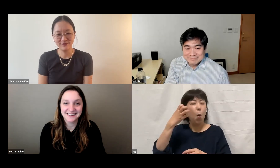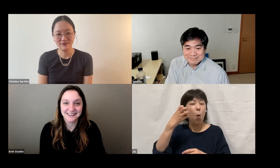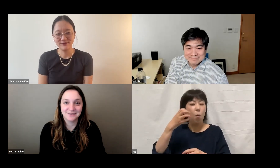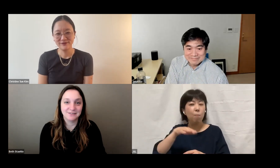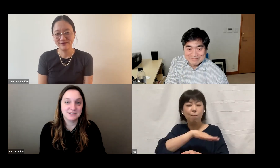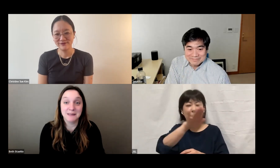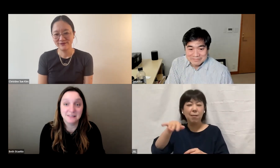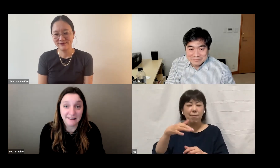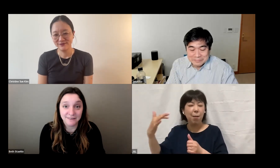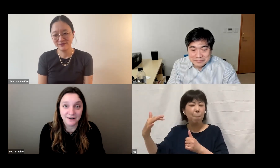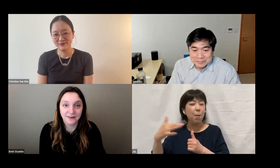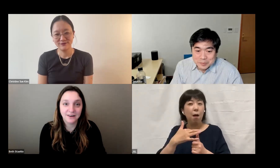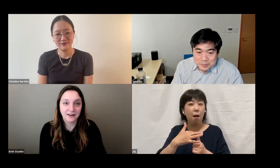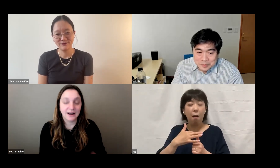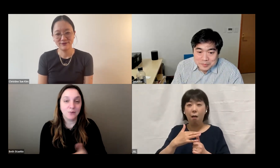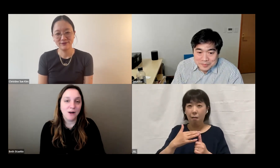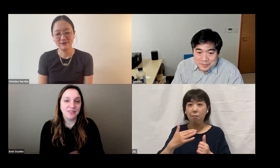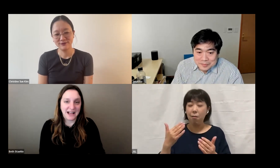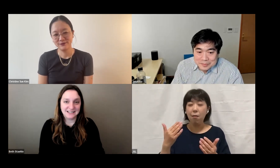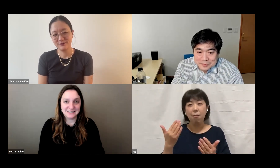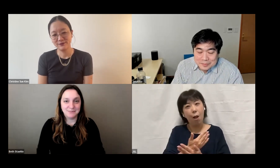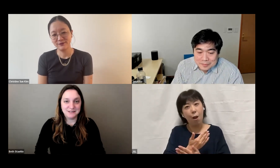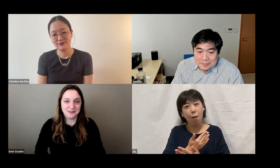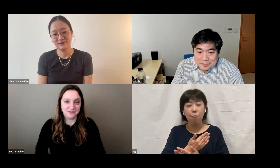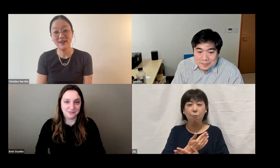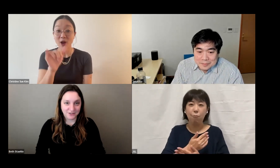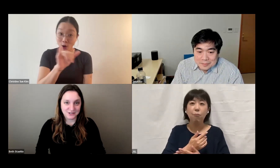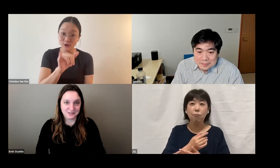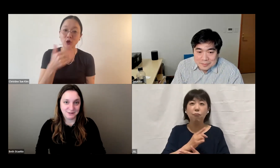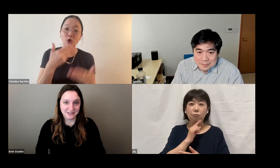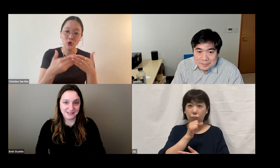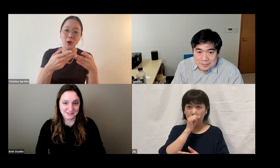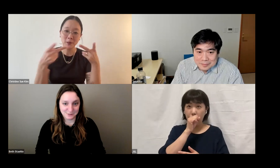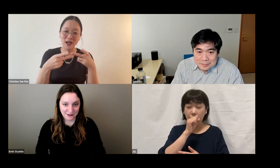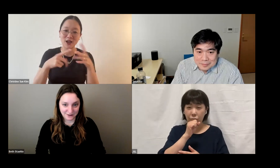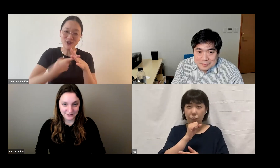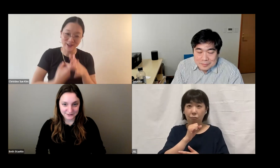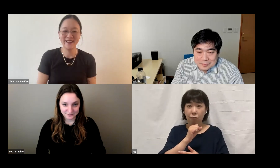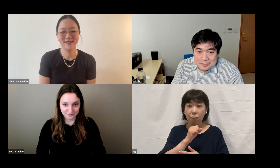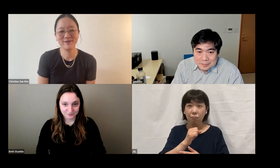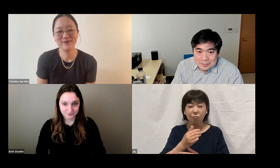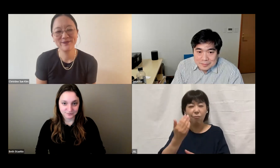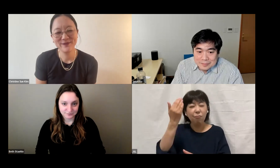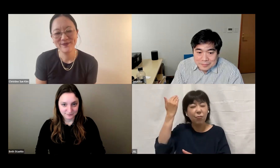to be clever, and I want that to be done for other disabilities as well.